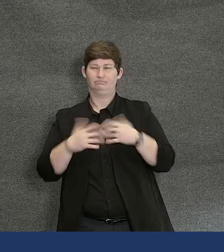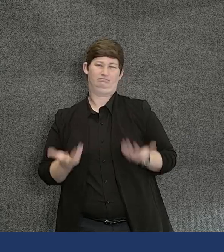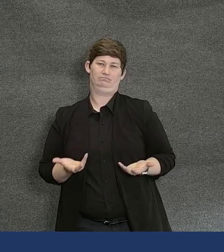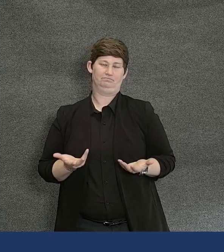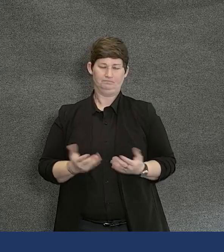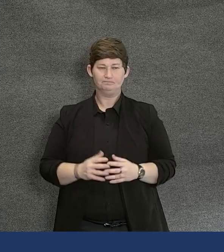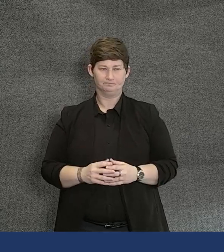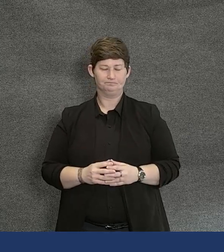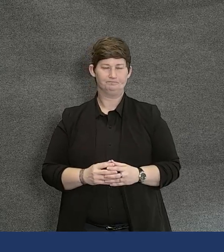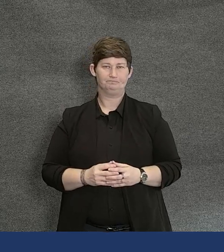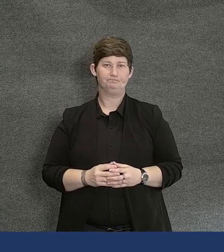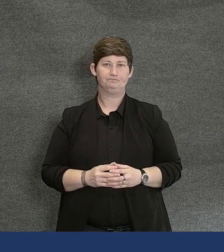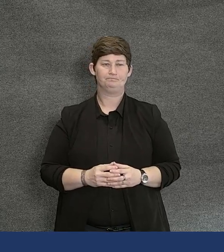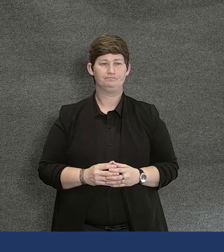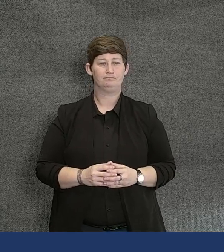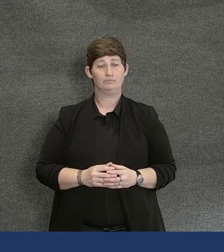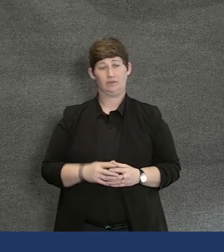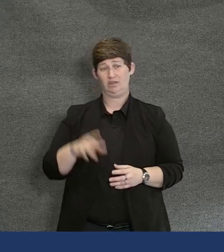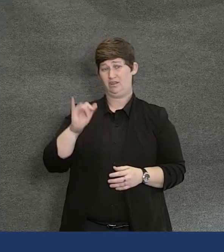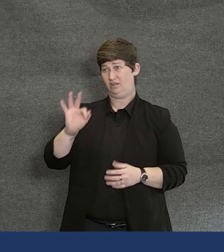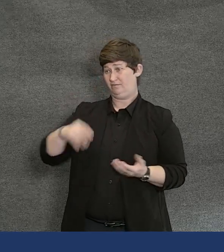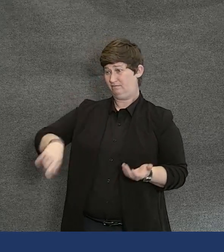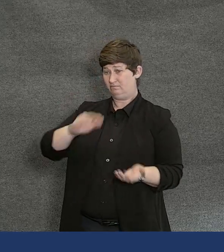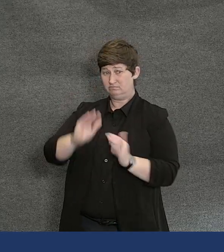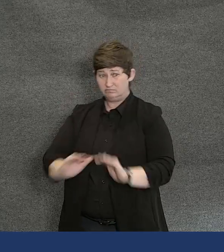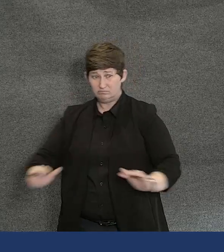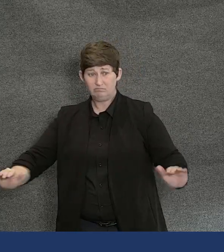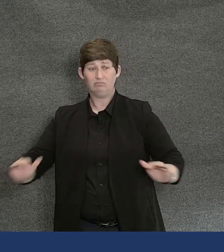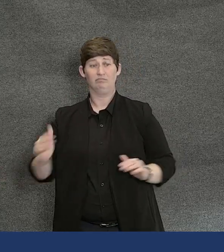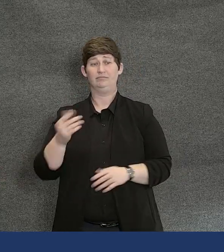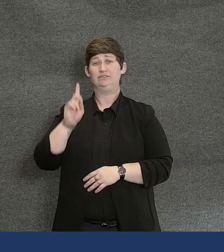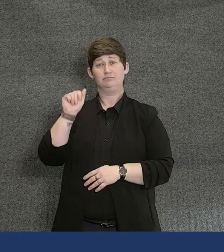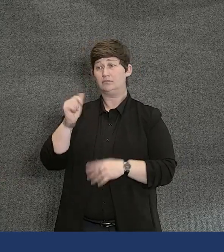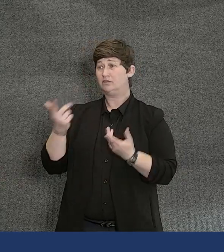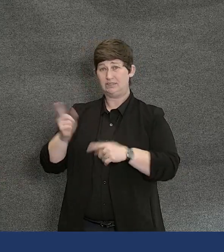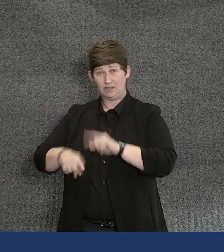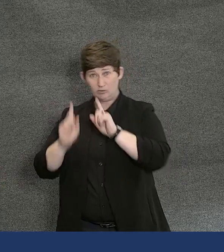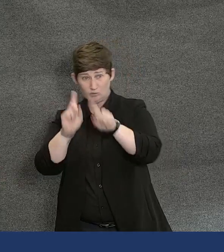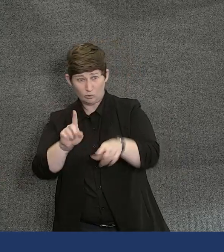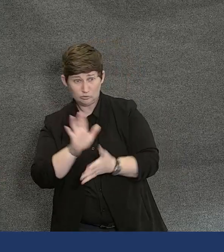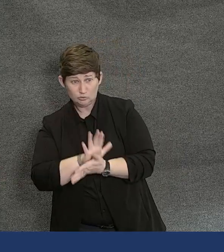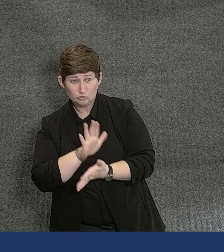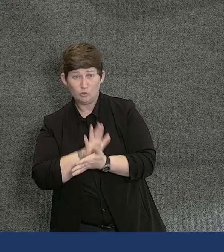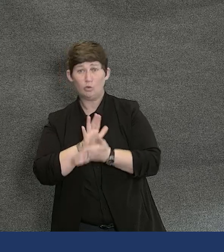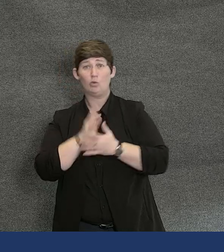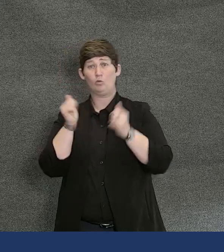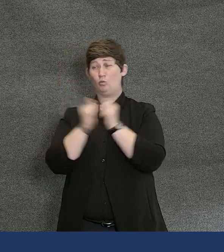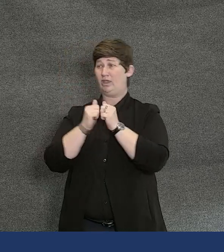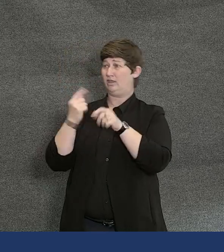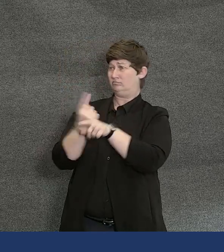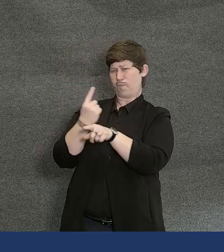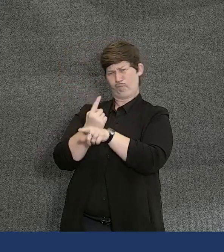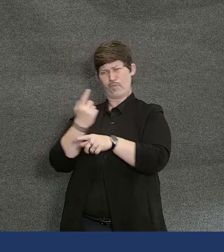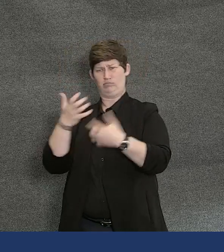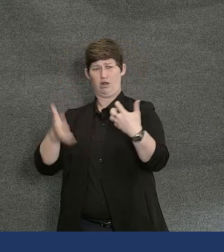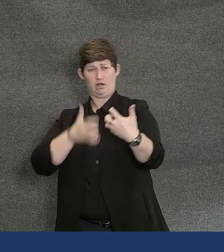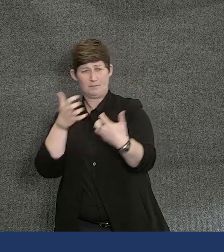If our kids with disabilities can't go to school and get reasonable accommodations and access to special education support, then what happens